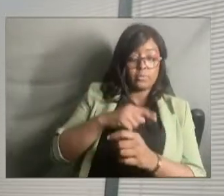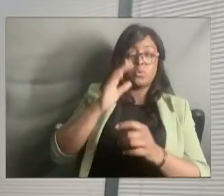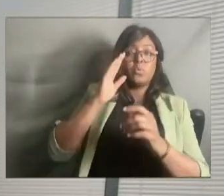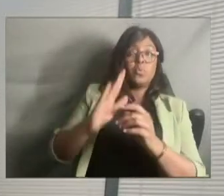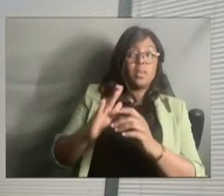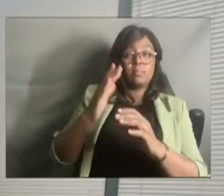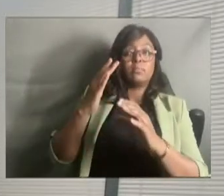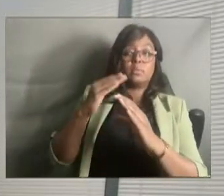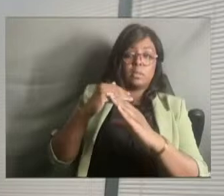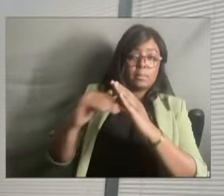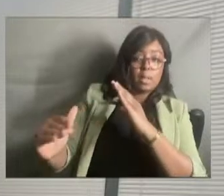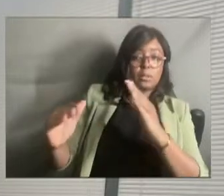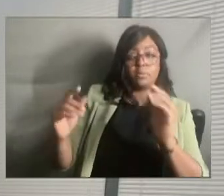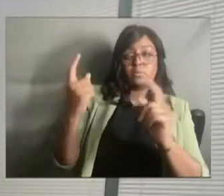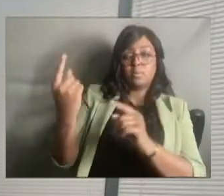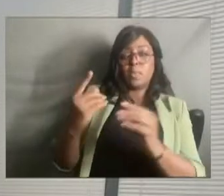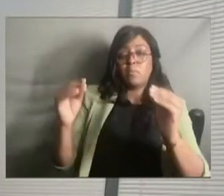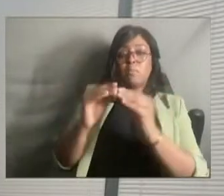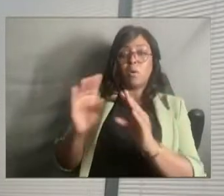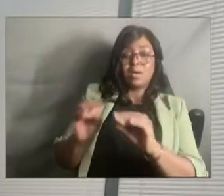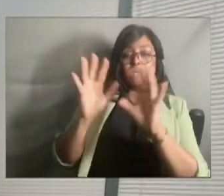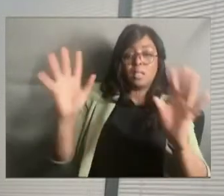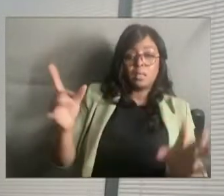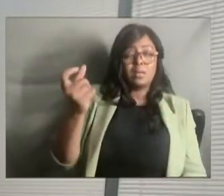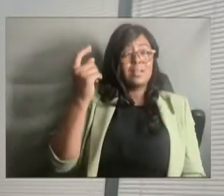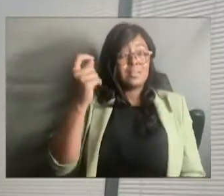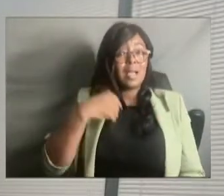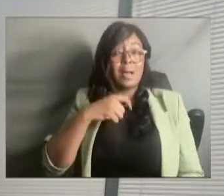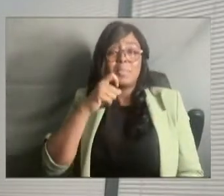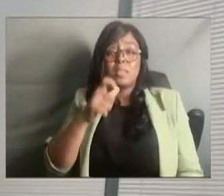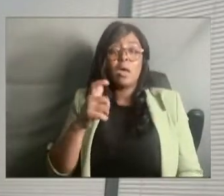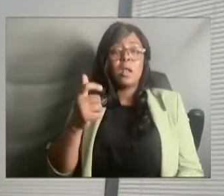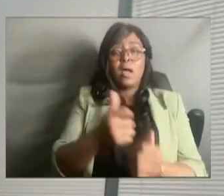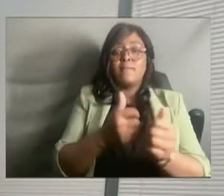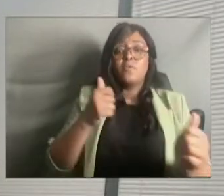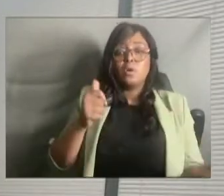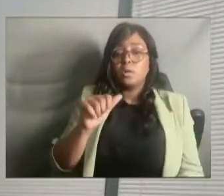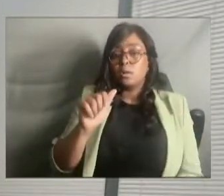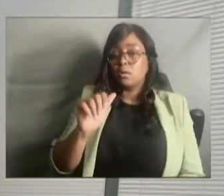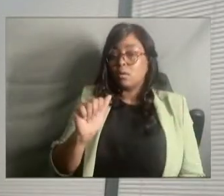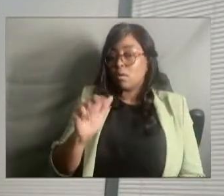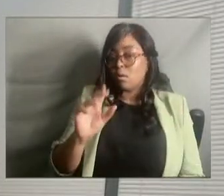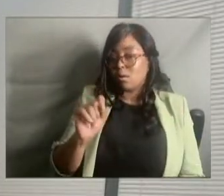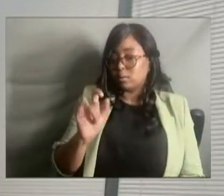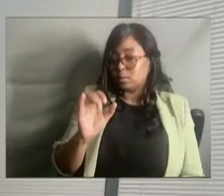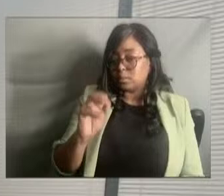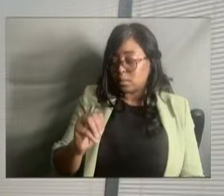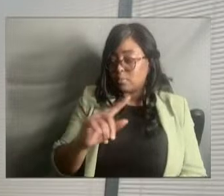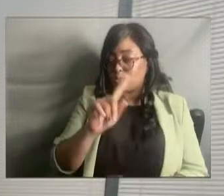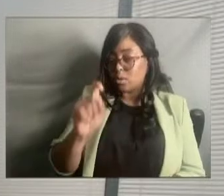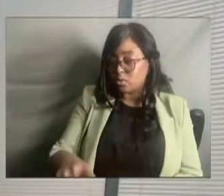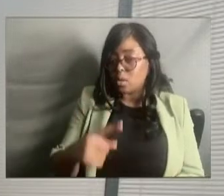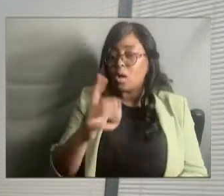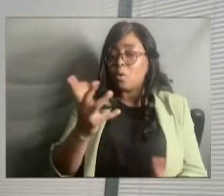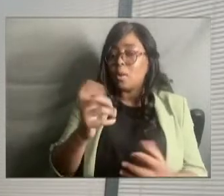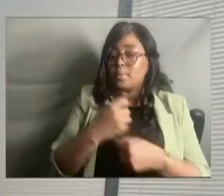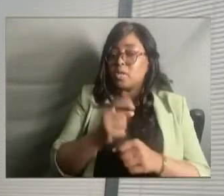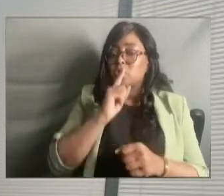up with us that that we would love to add some illumination to that. Not avoiding any autism